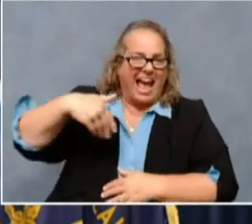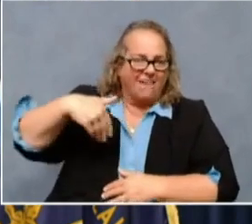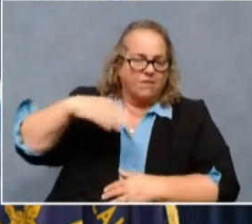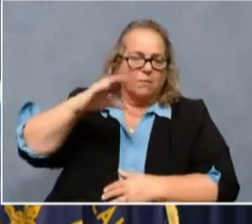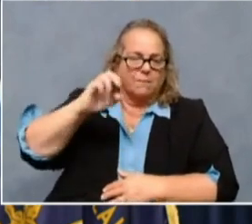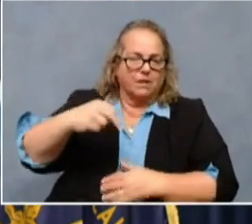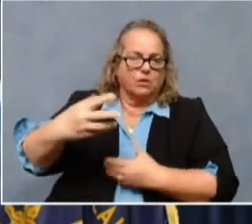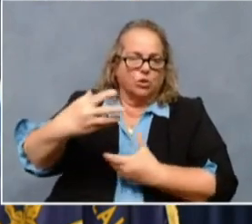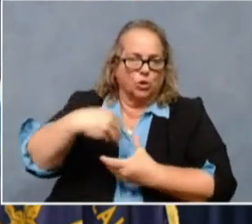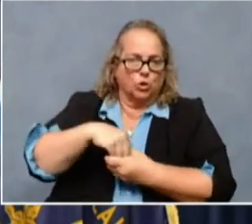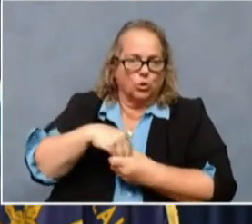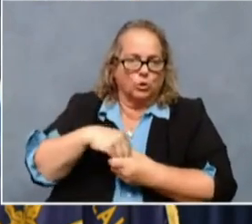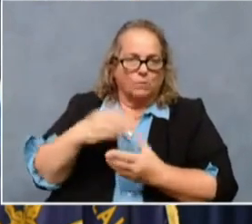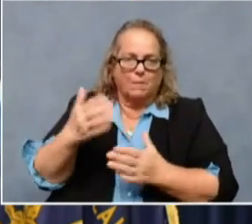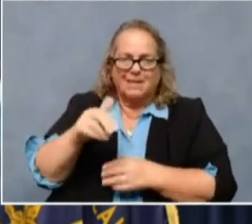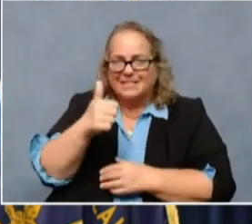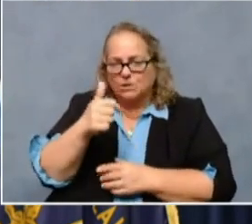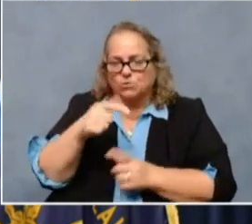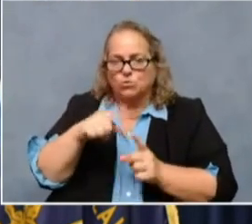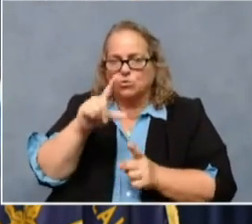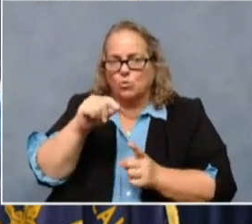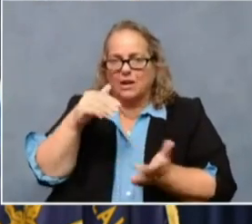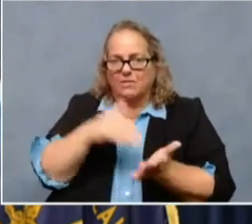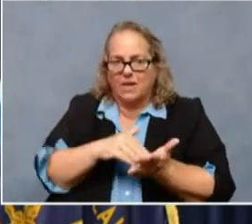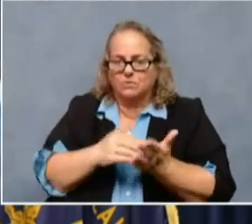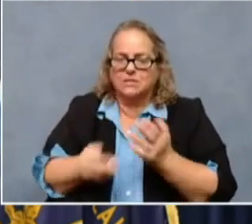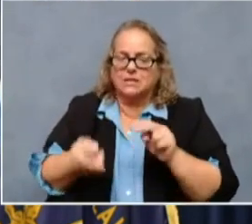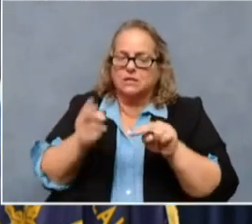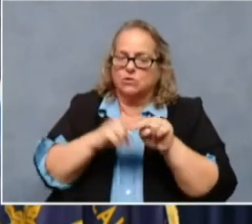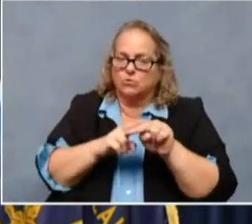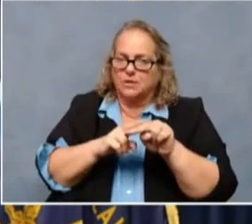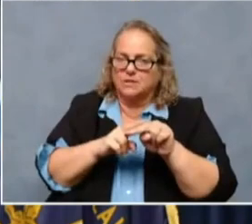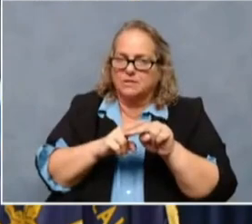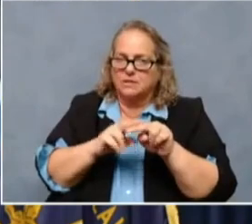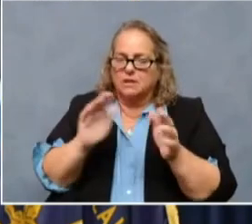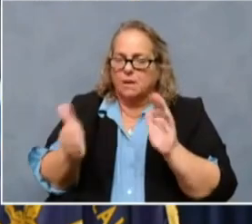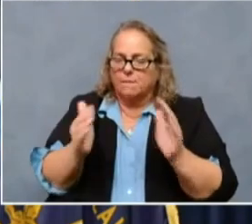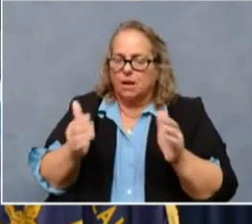10-20,000 increase, um compared to the overall change.